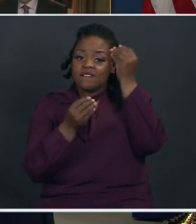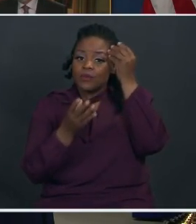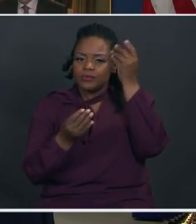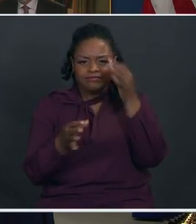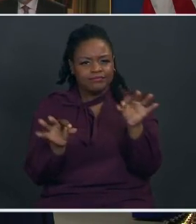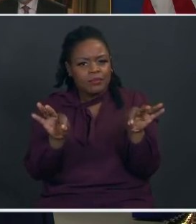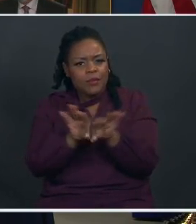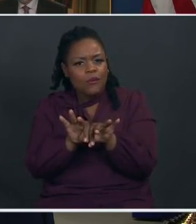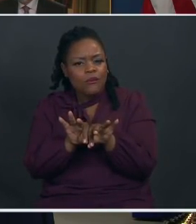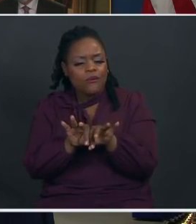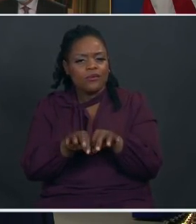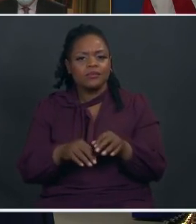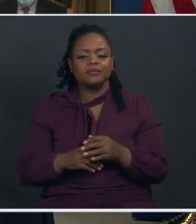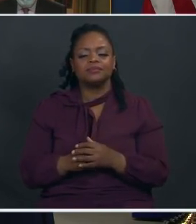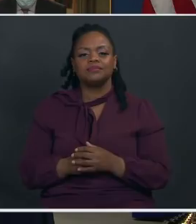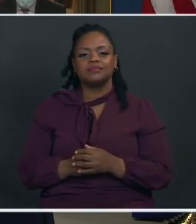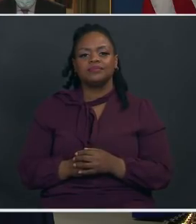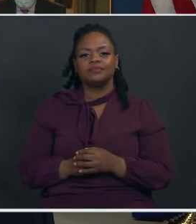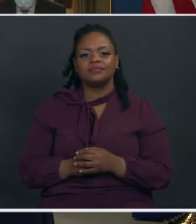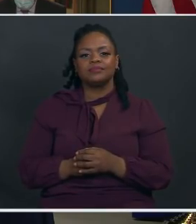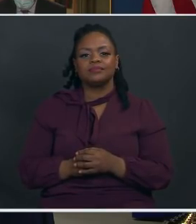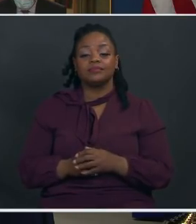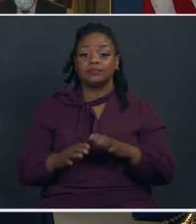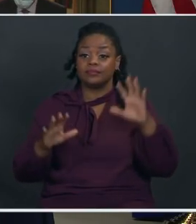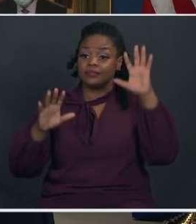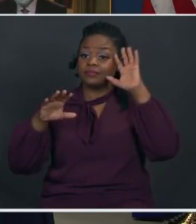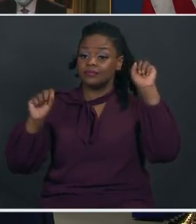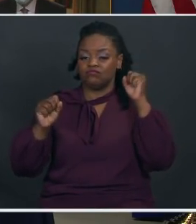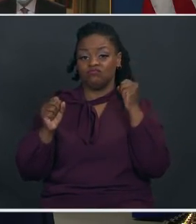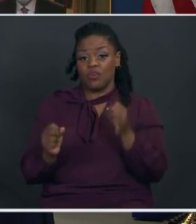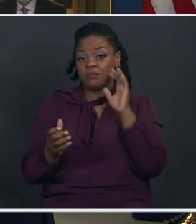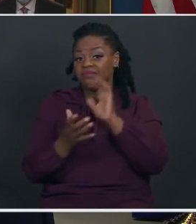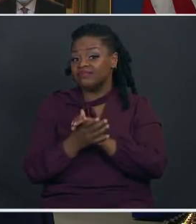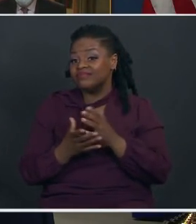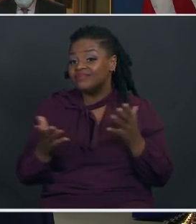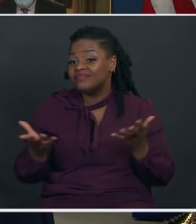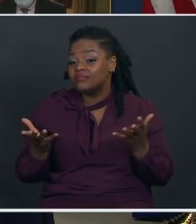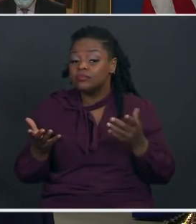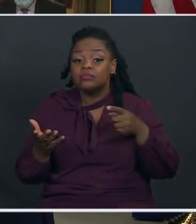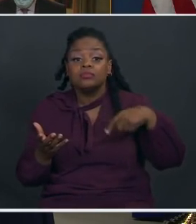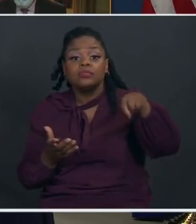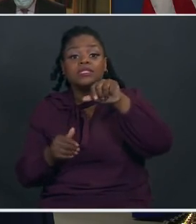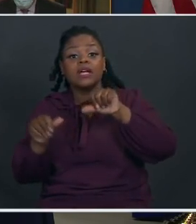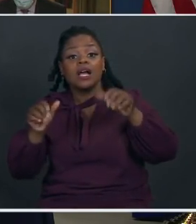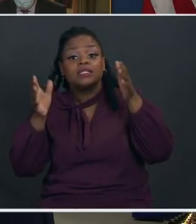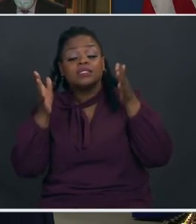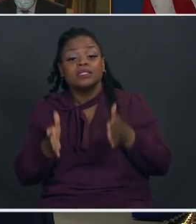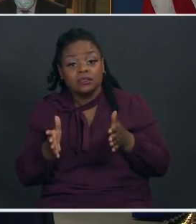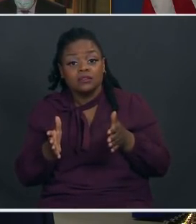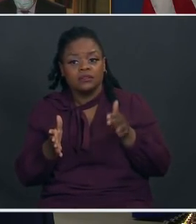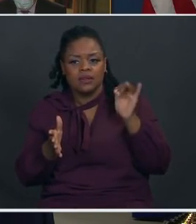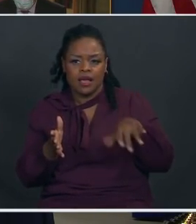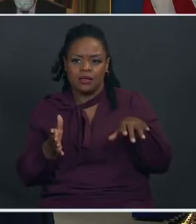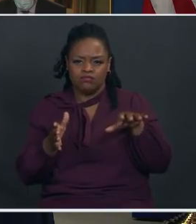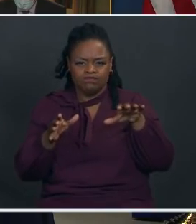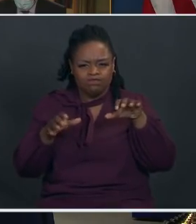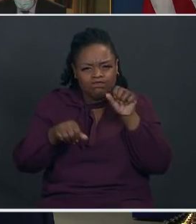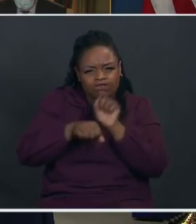The president strongly believes that the scientists who are leading the effort should communicate directly to the American people.